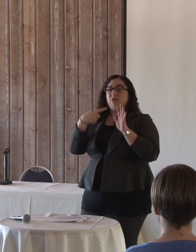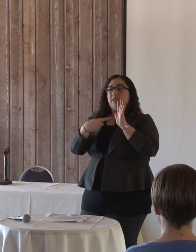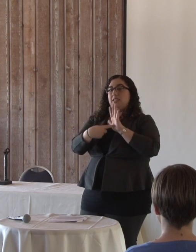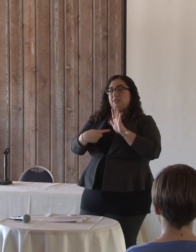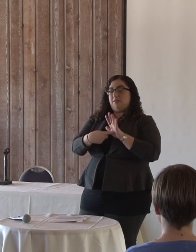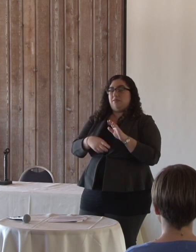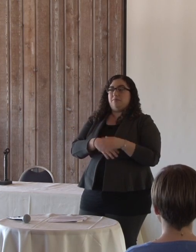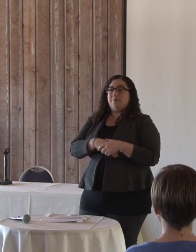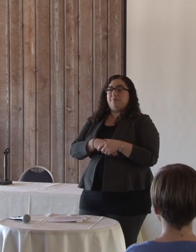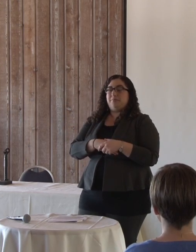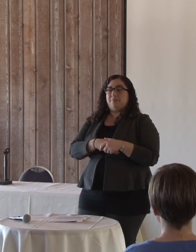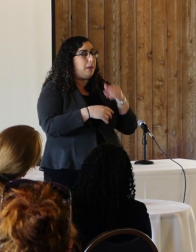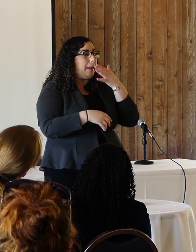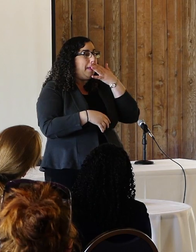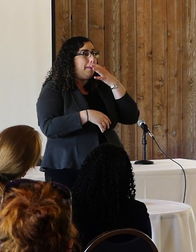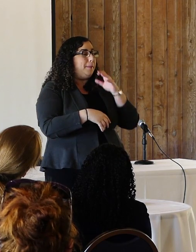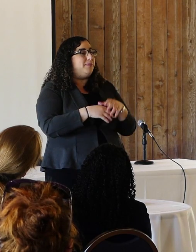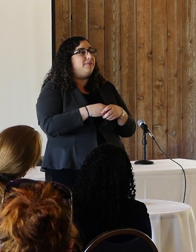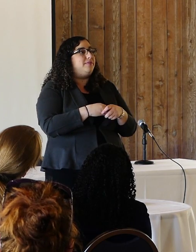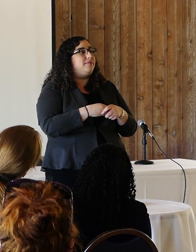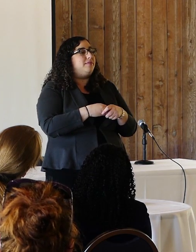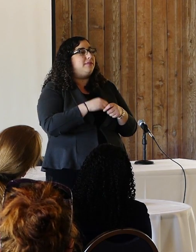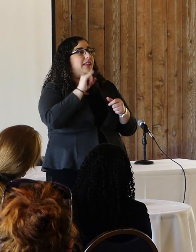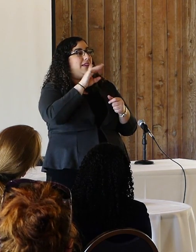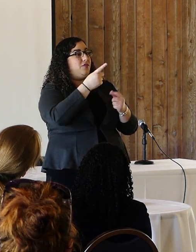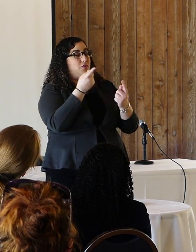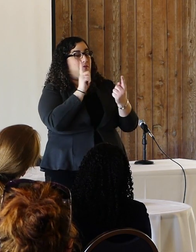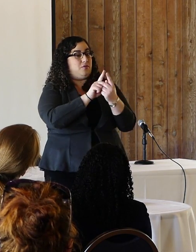work with those individuals. So you need to be aware of their trauma.